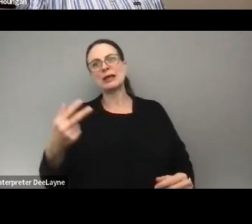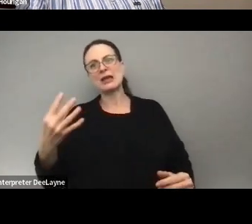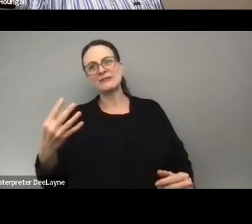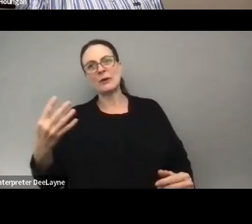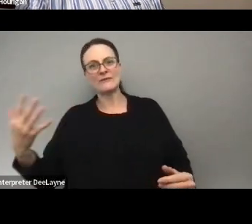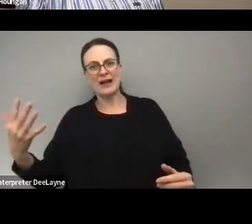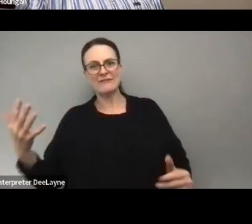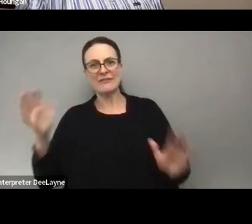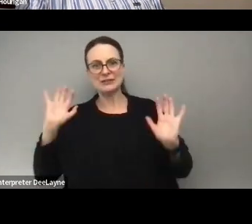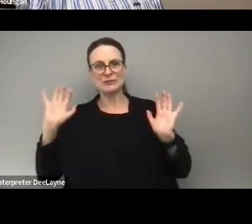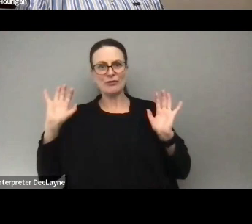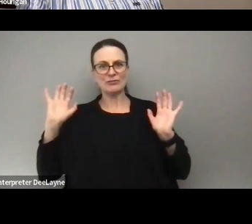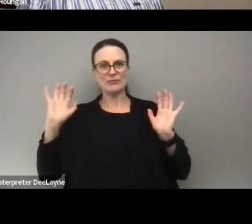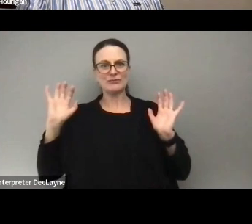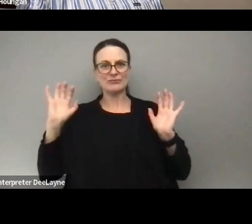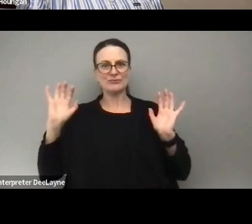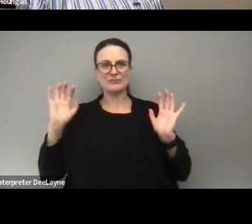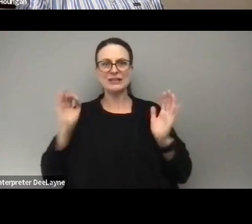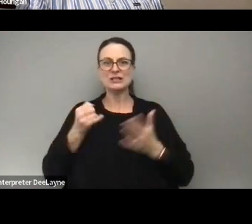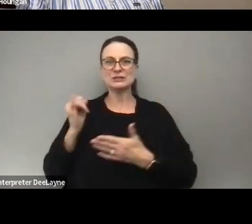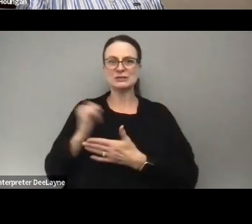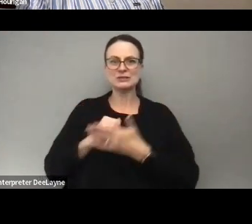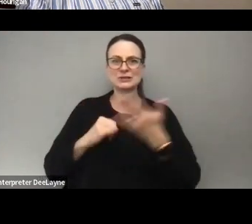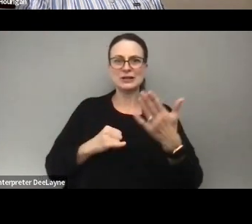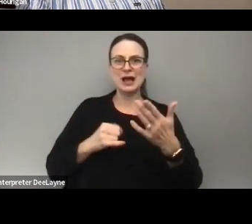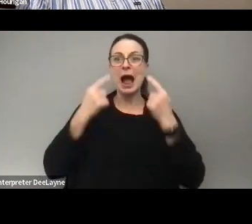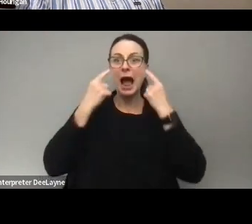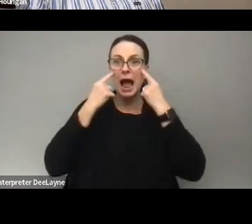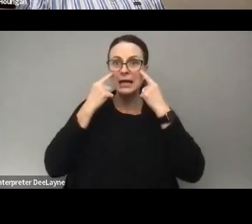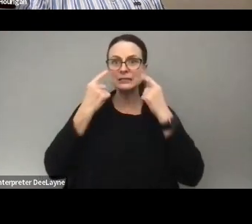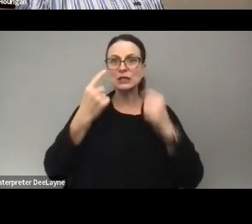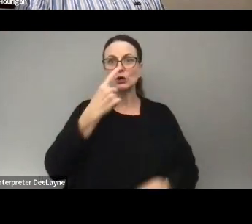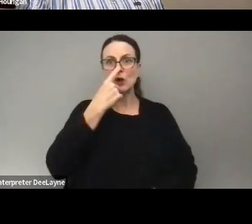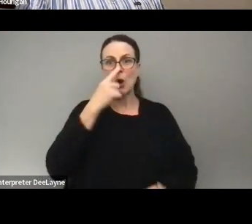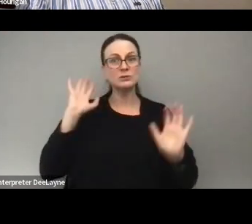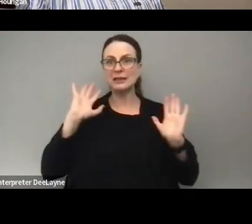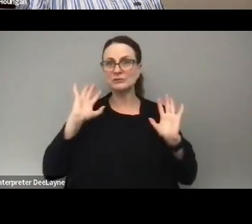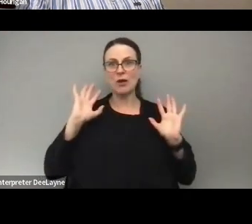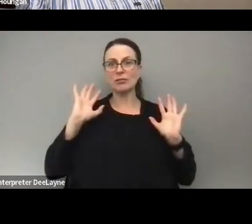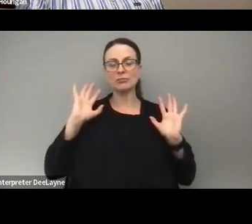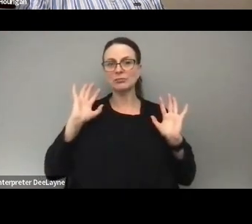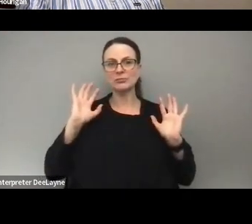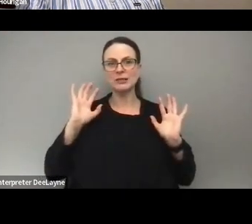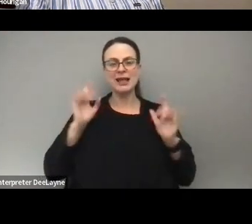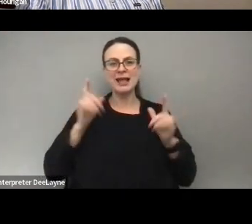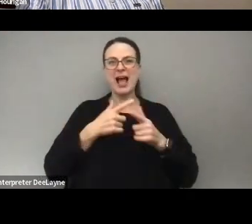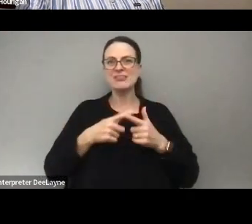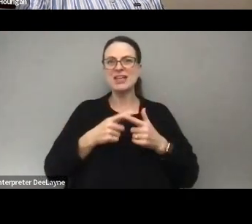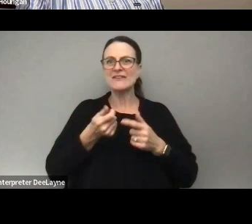And all you have to do is be able to draw eyes and a nose and then a series of lines, you know,